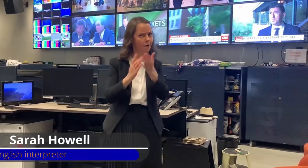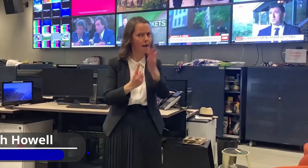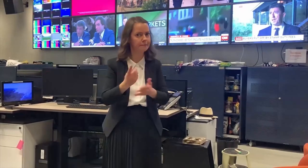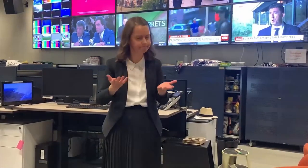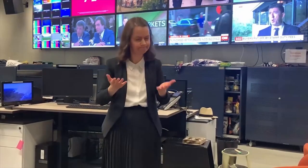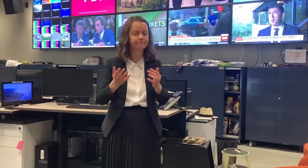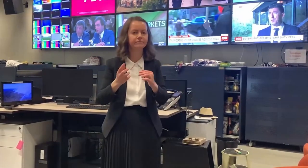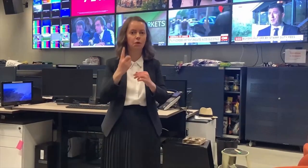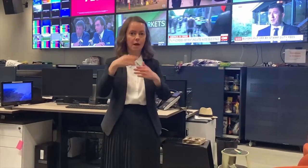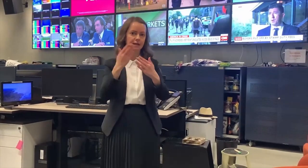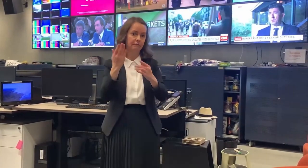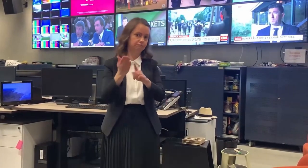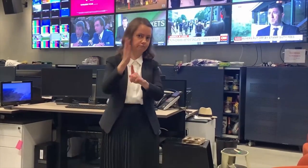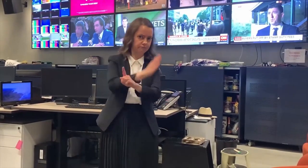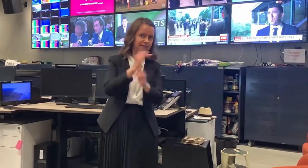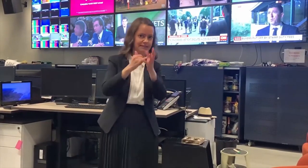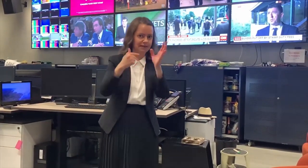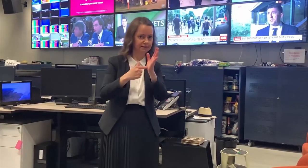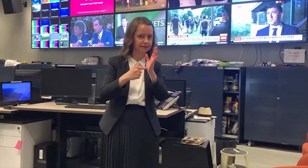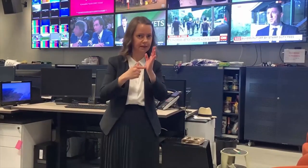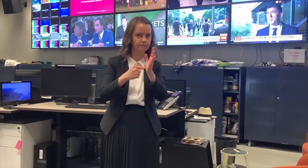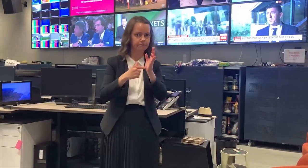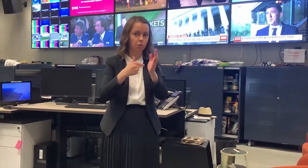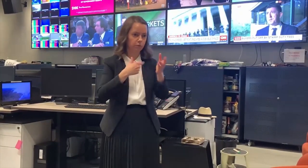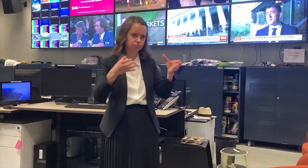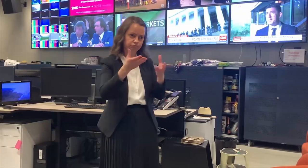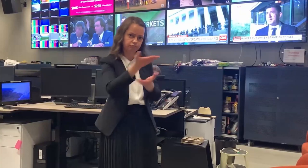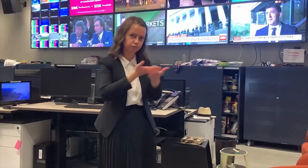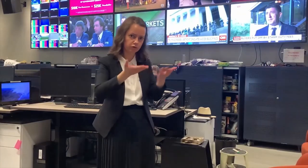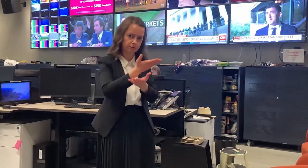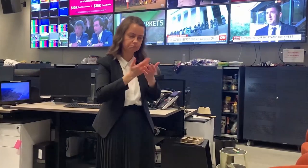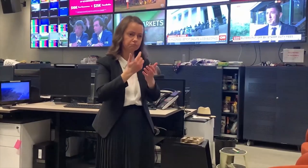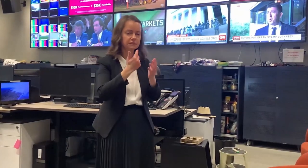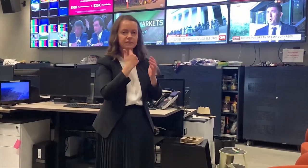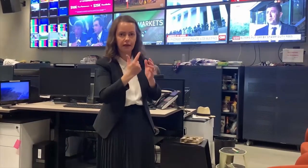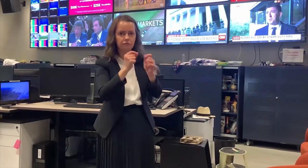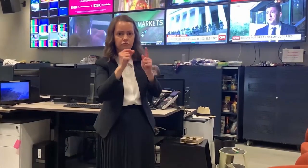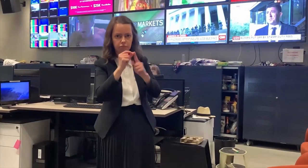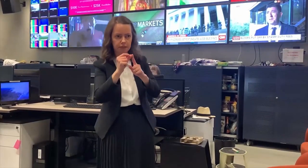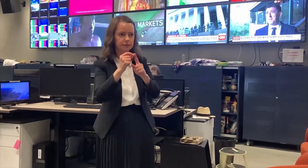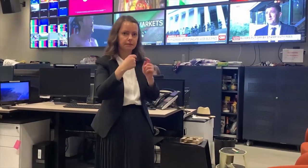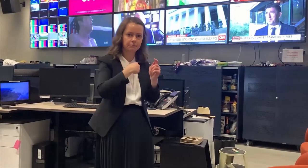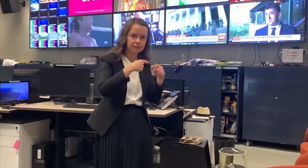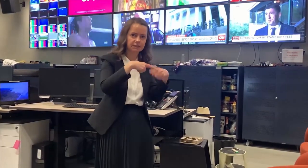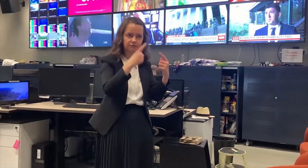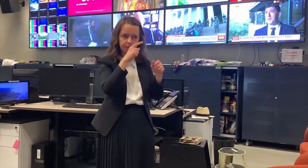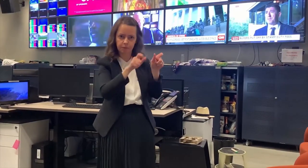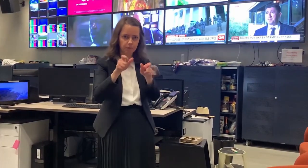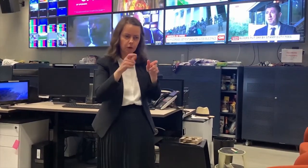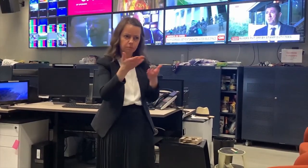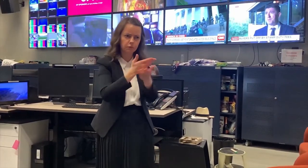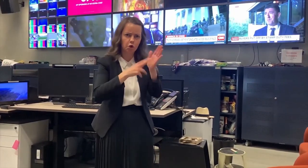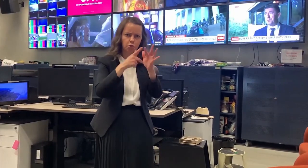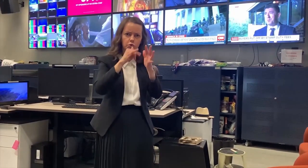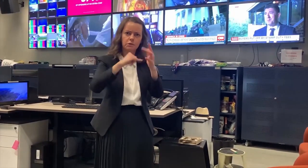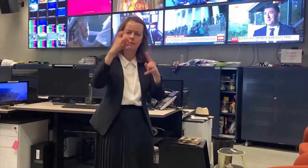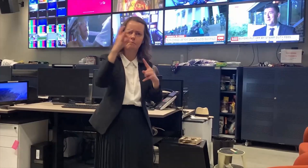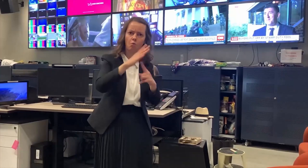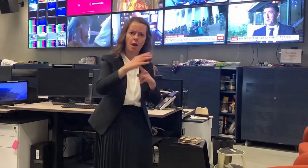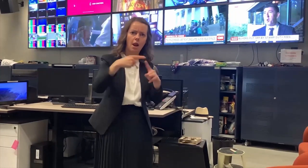The process is as follows; On Saturday, Brent, Stef, I and others, discuss the important news of the previous